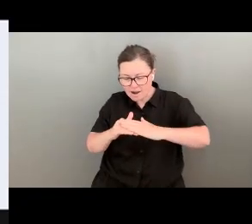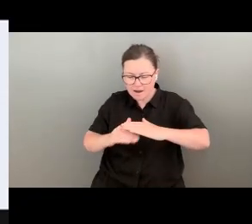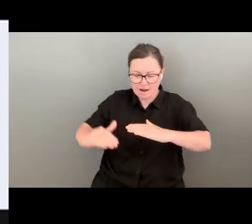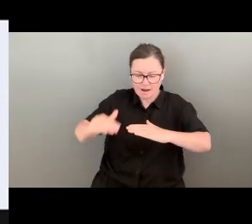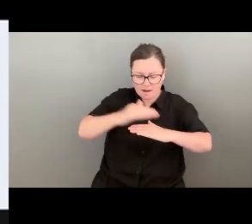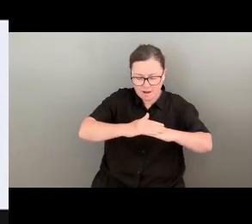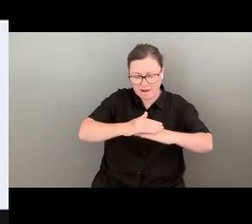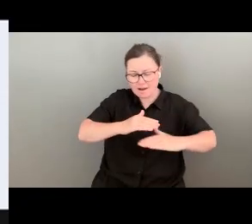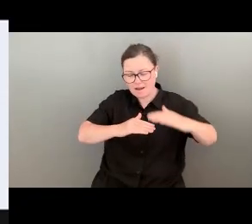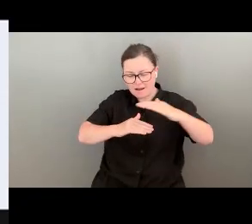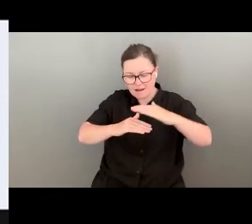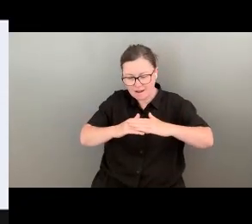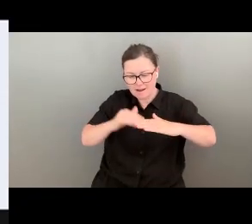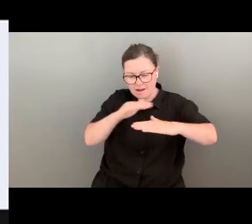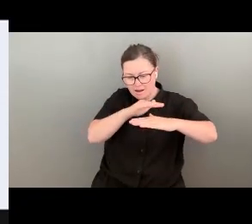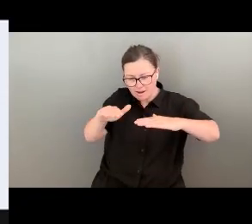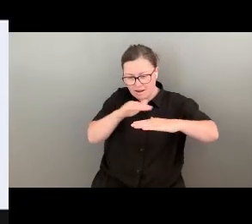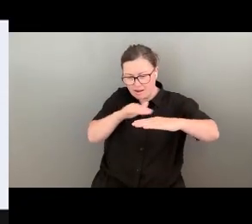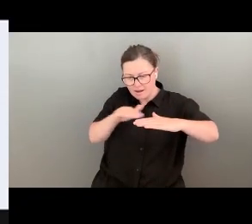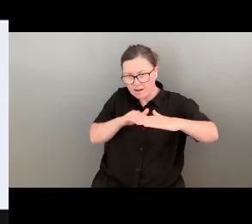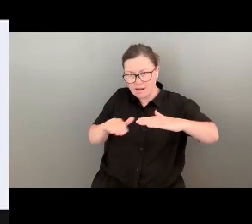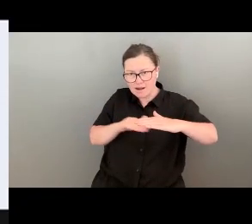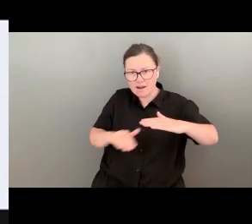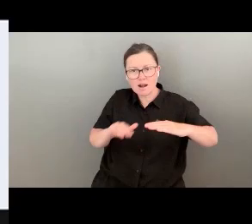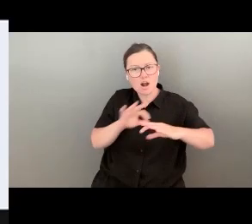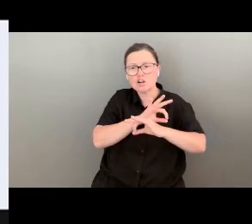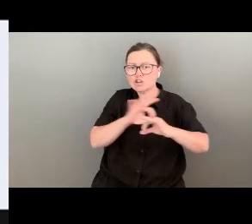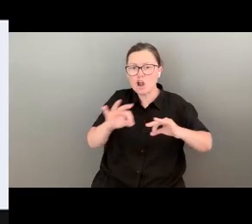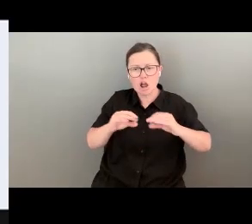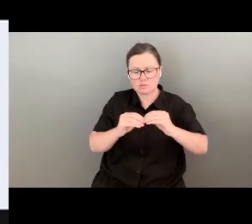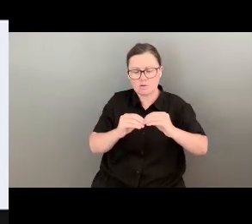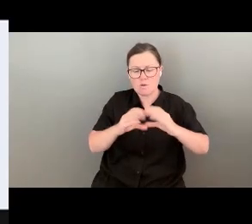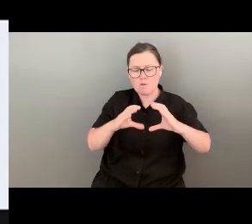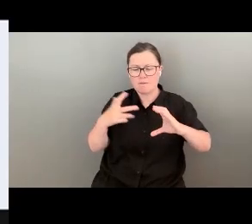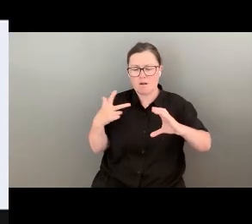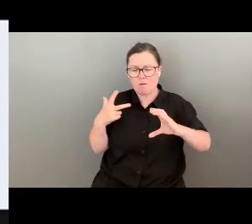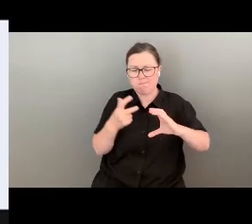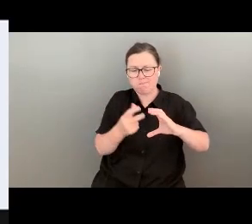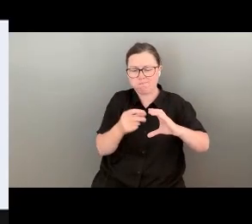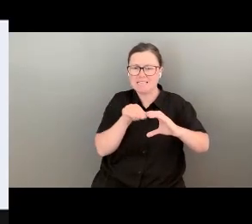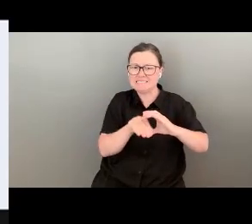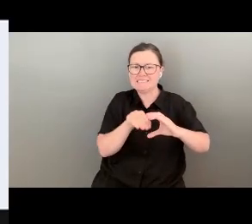And seriously, seriously, no almond essence. Custard fillings are acceptable.